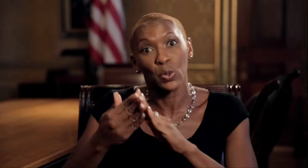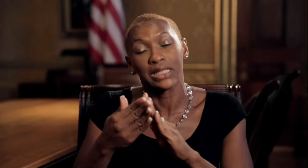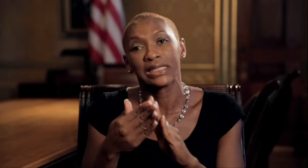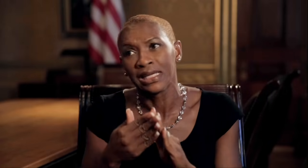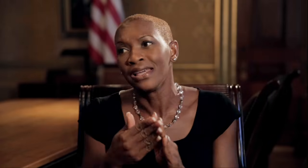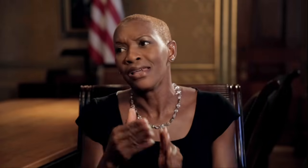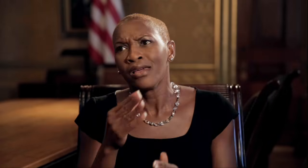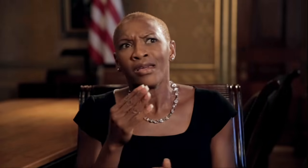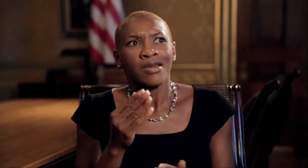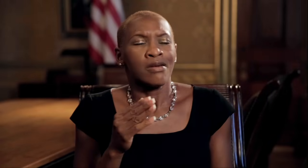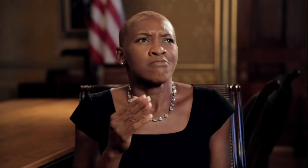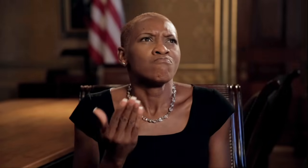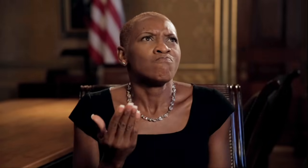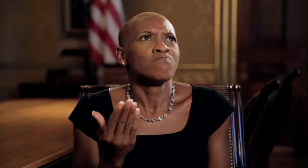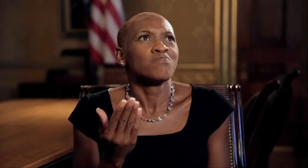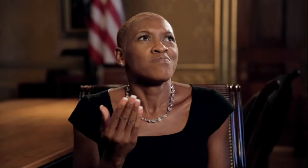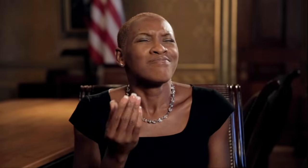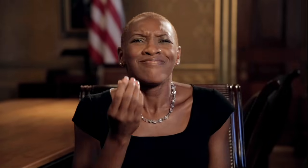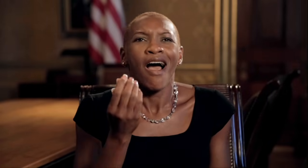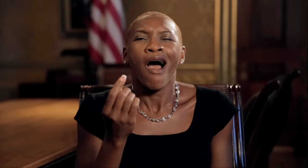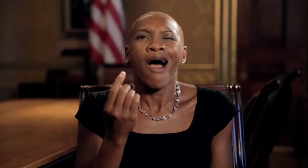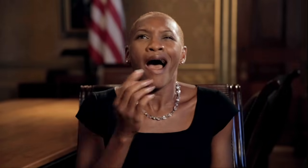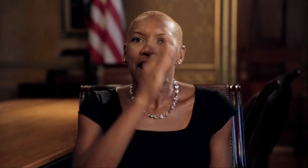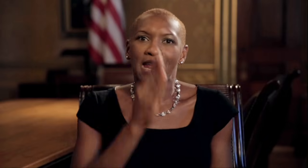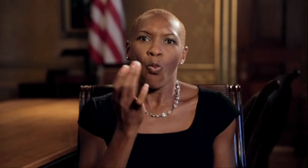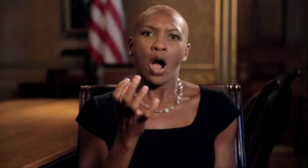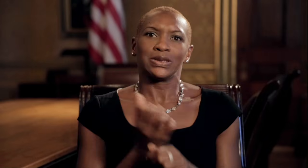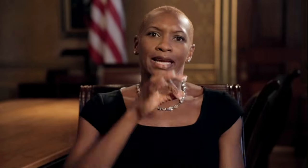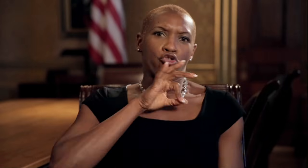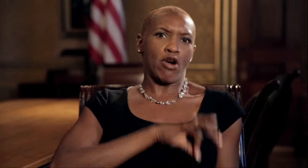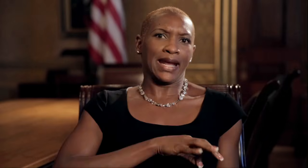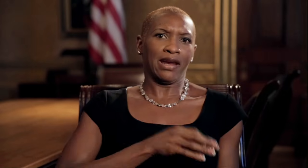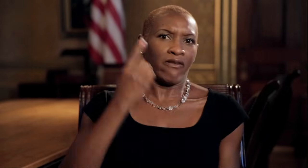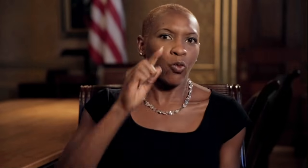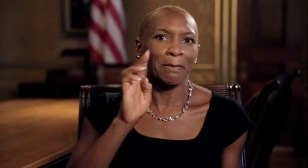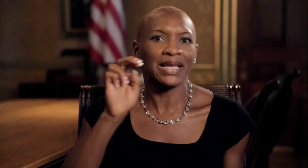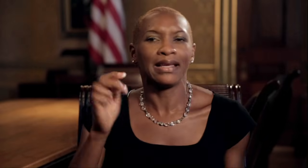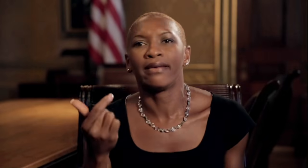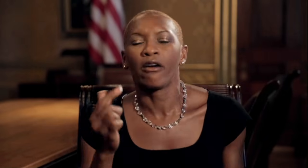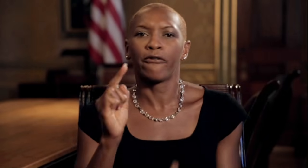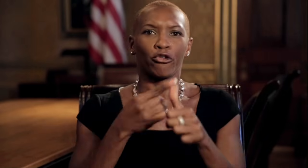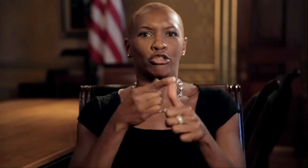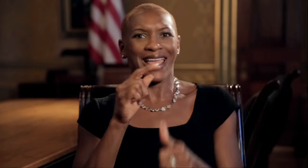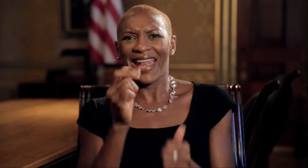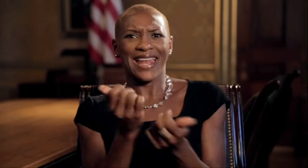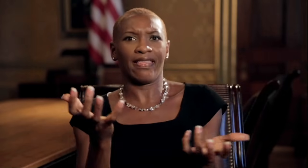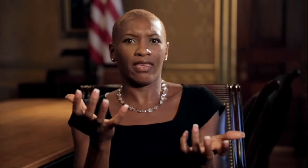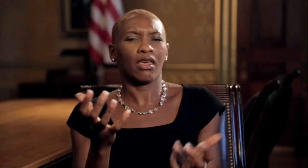behalf of the community. I never want to take credit for being the first at anything.